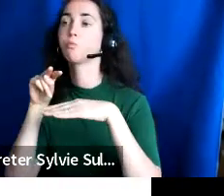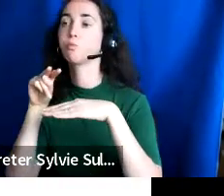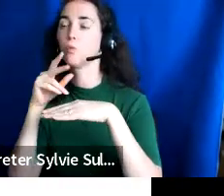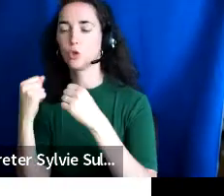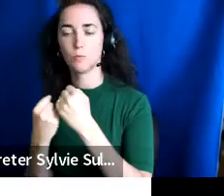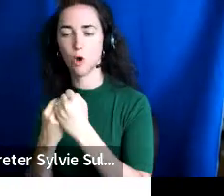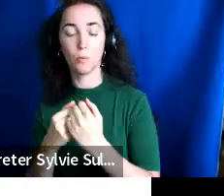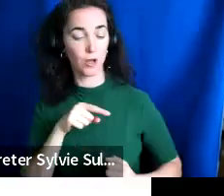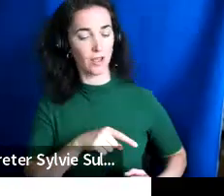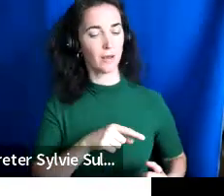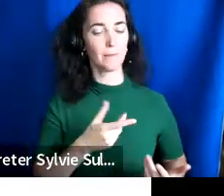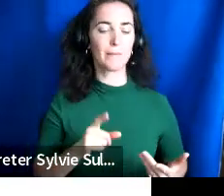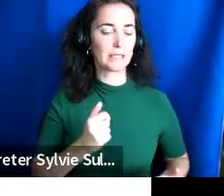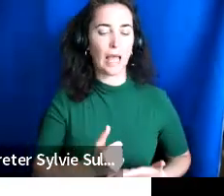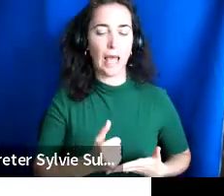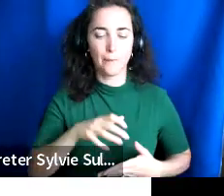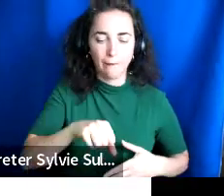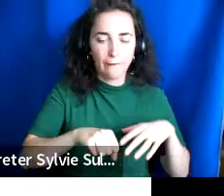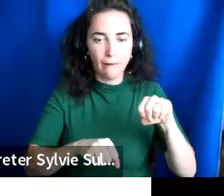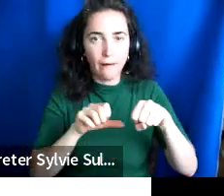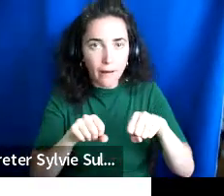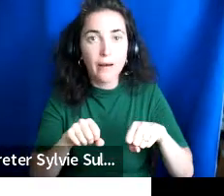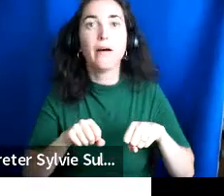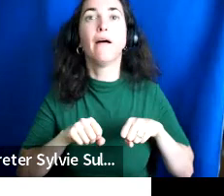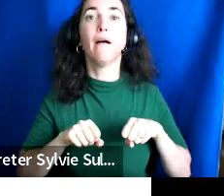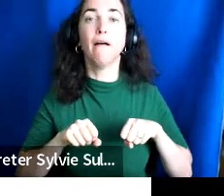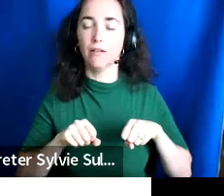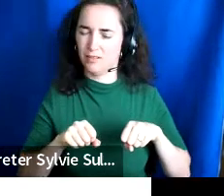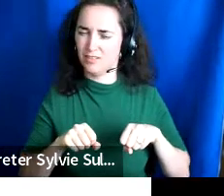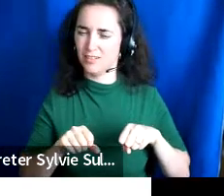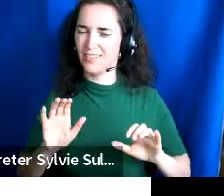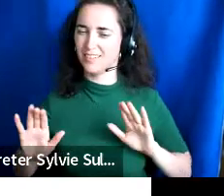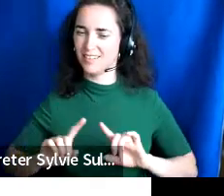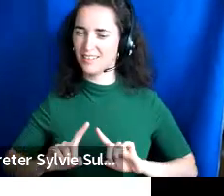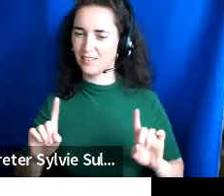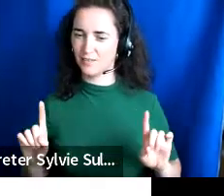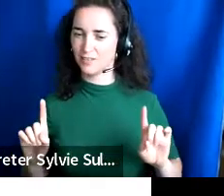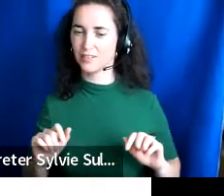Need this step here to be in? Look over. So that is the difference.